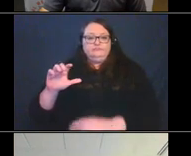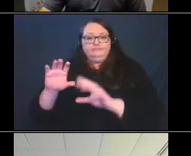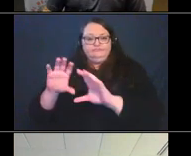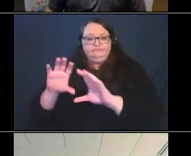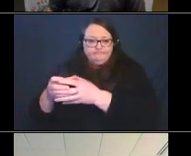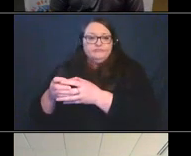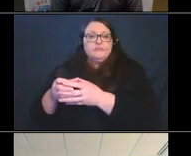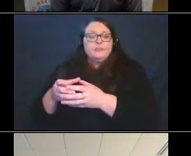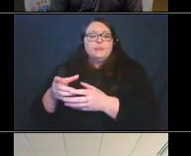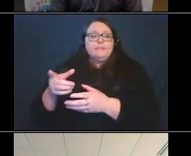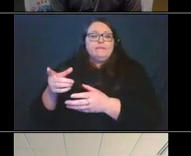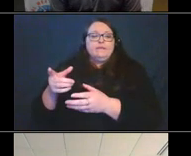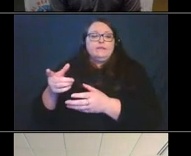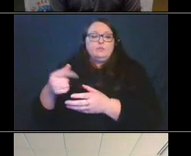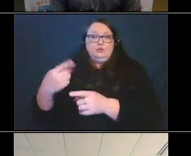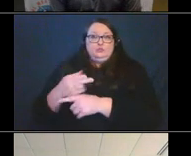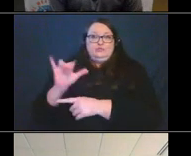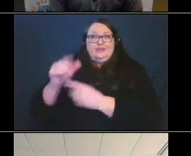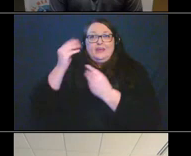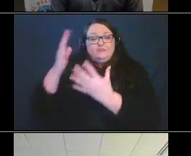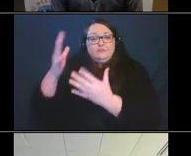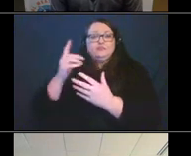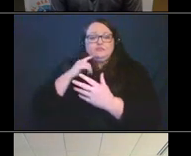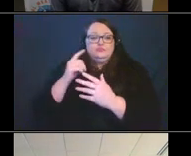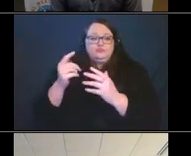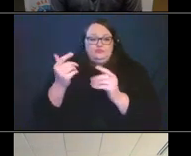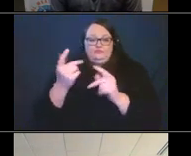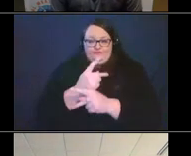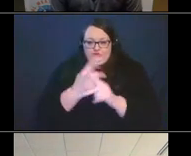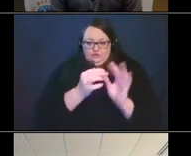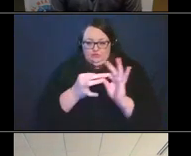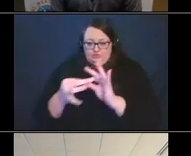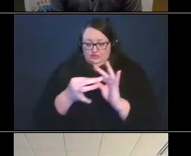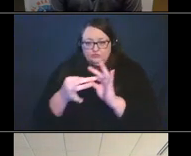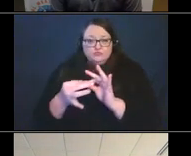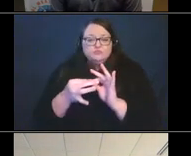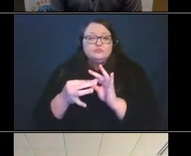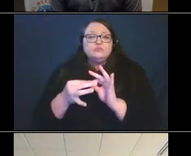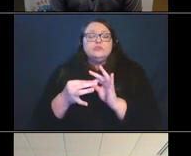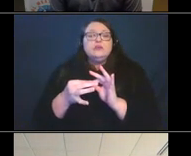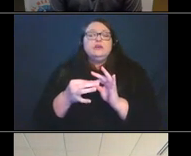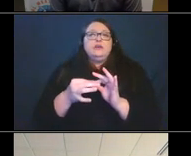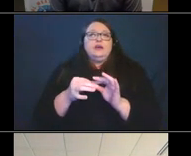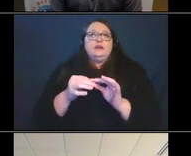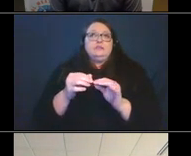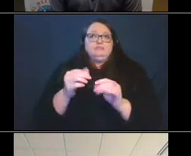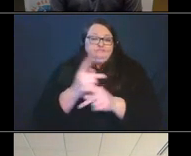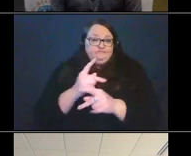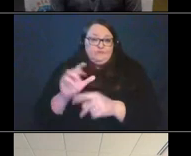examine relationships and then, also look at in addition to correlations, look at like sort of,